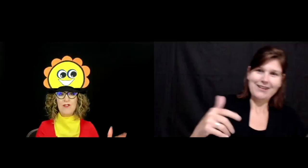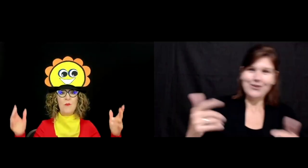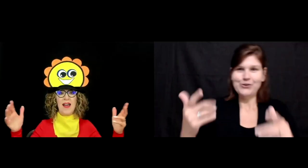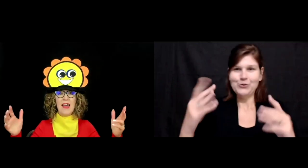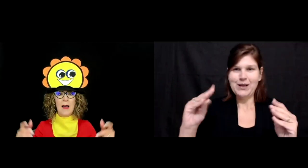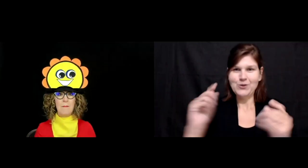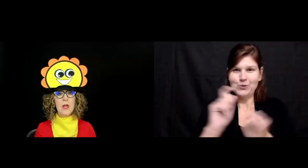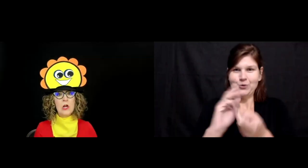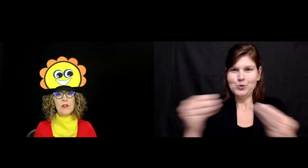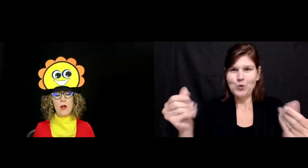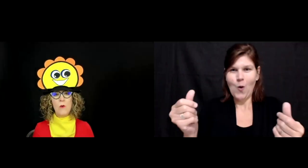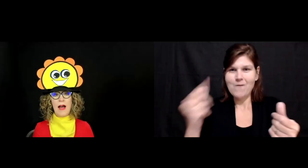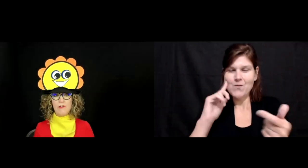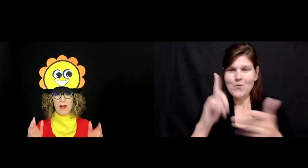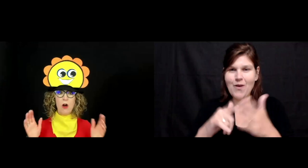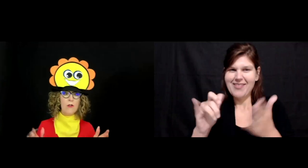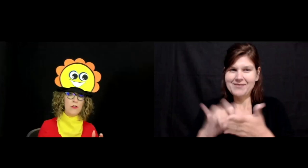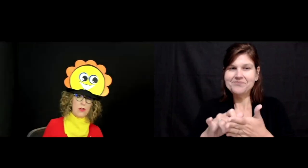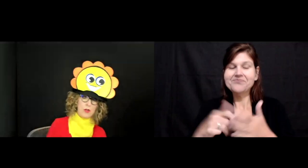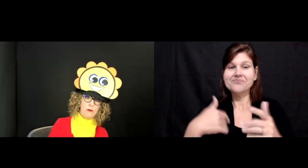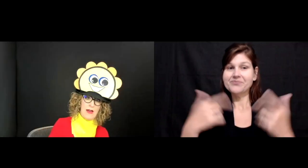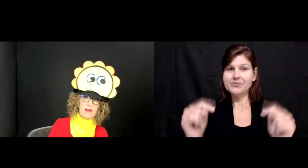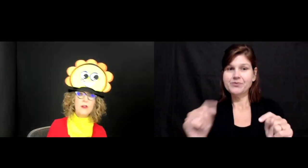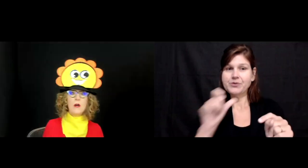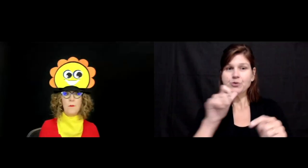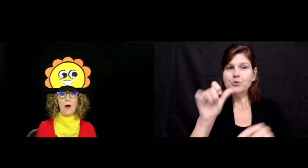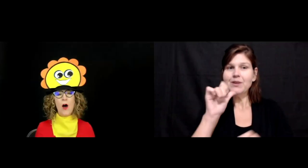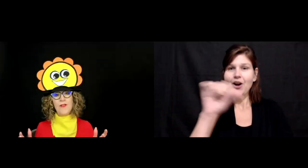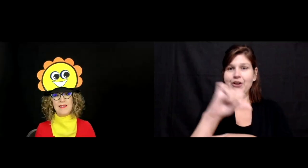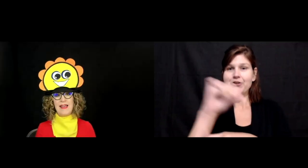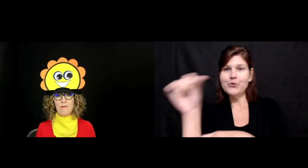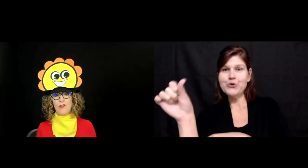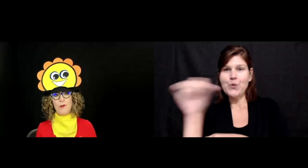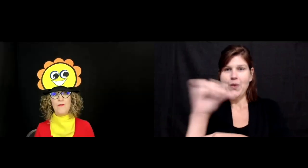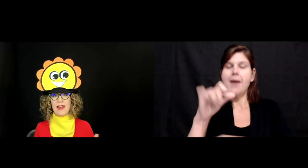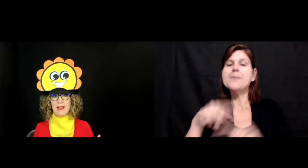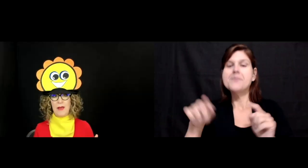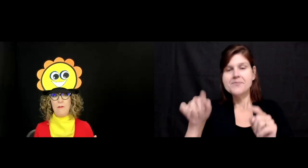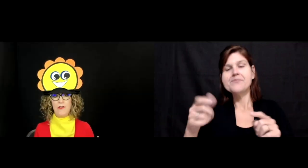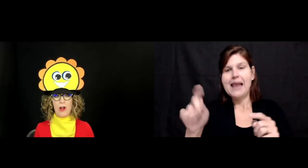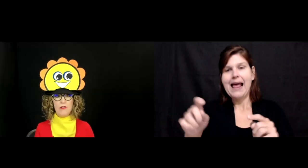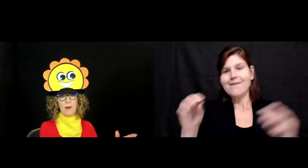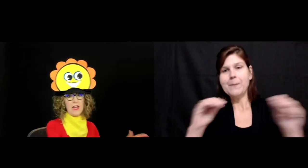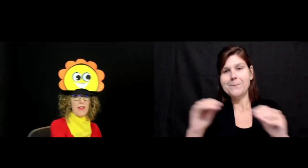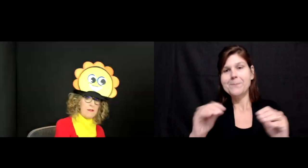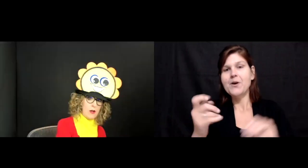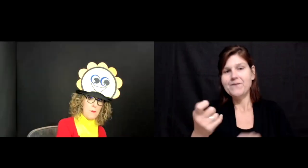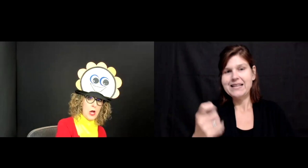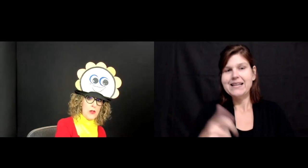I've done what I can. So I try not to do that. But obviously I've got to move a little bit on the show to pick things up.